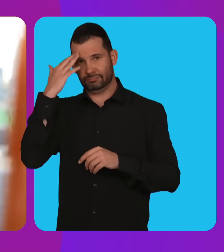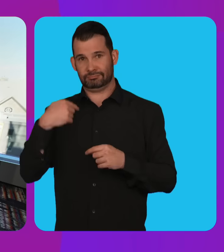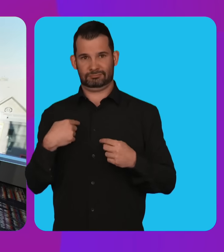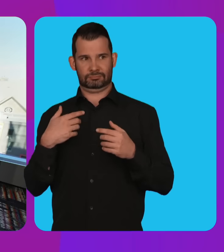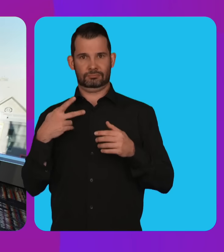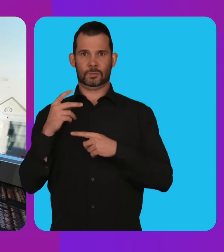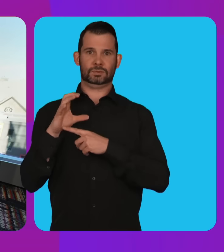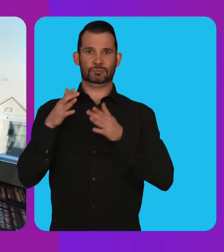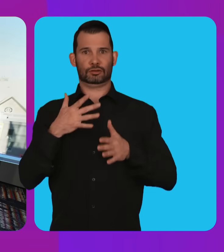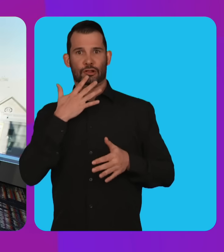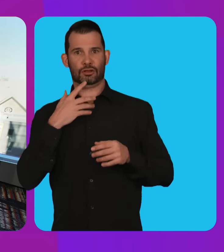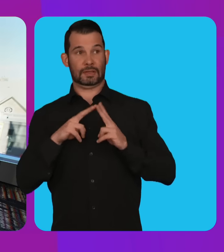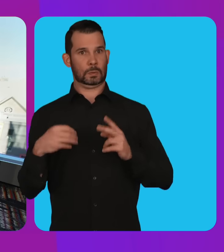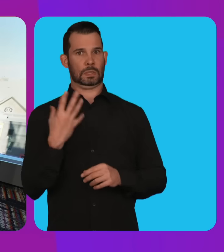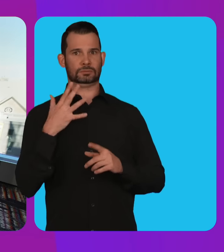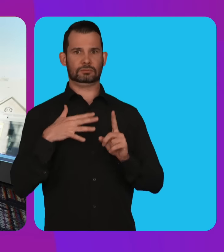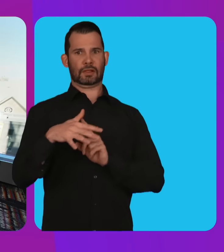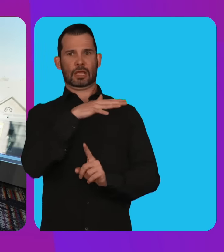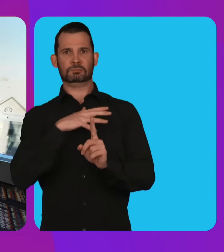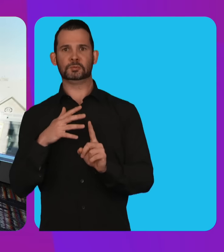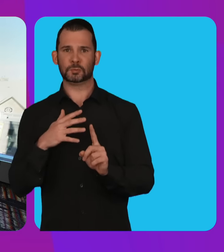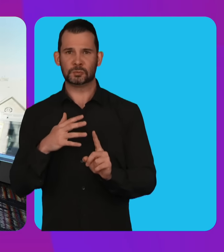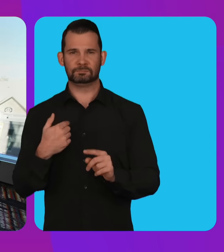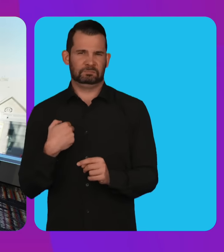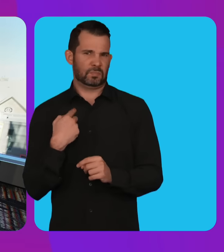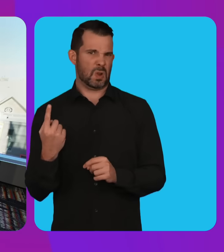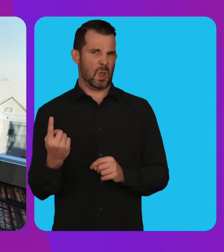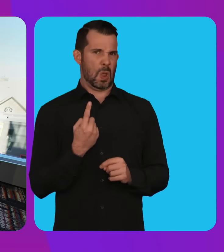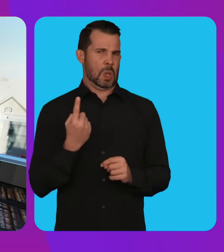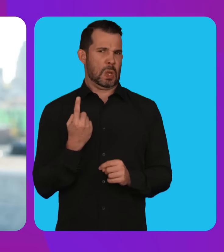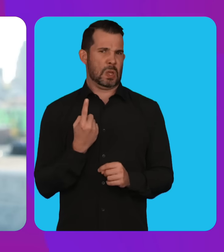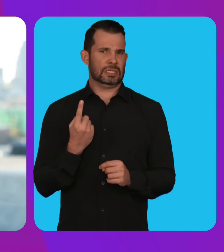I'm a person of colour in a very white environment,